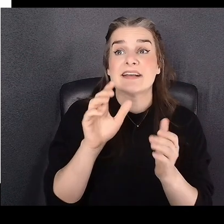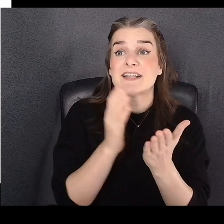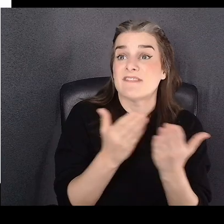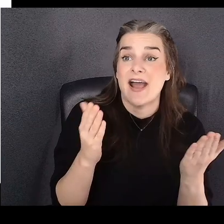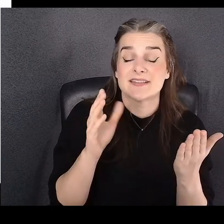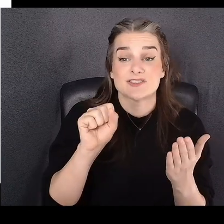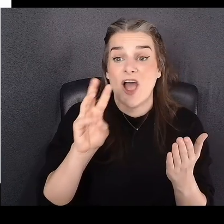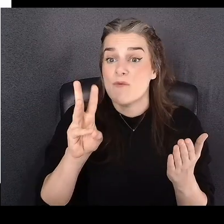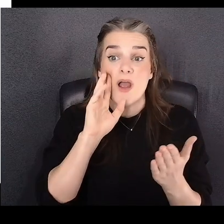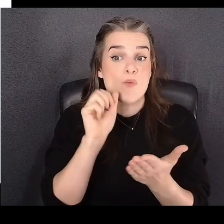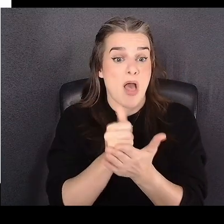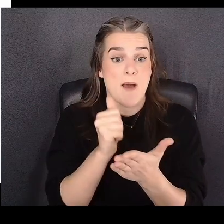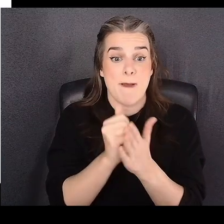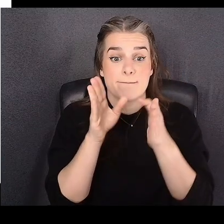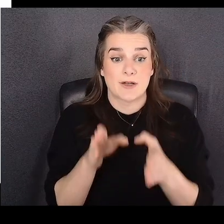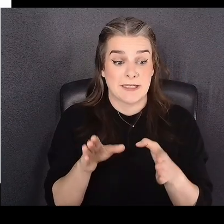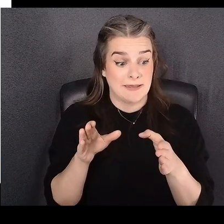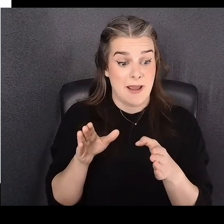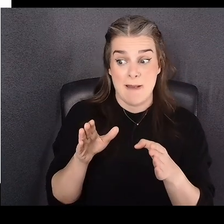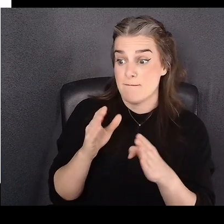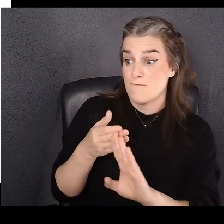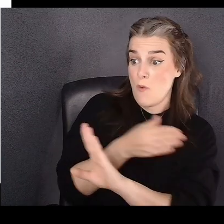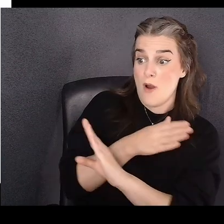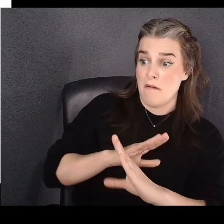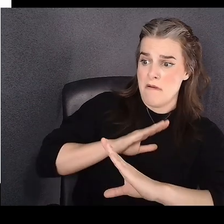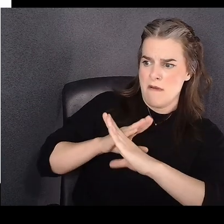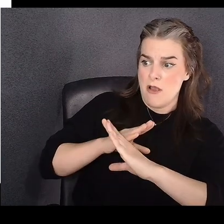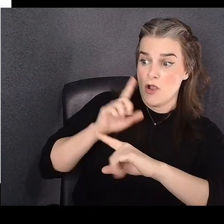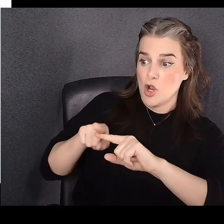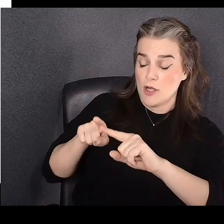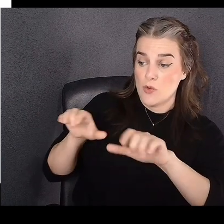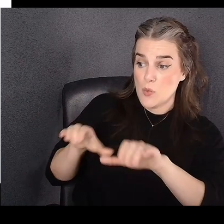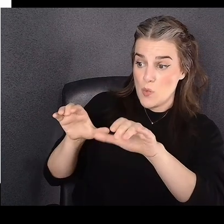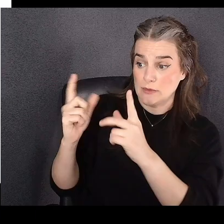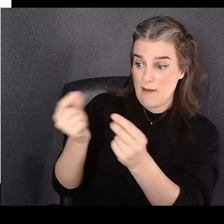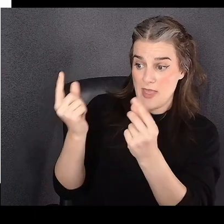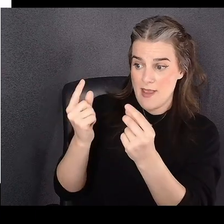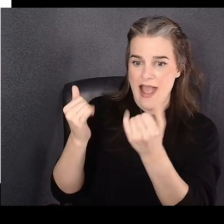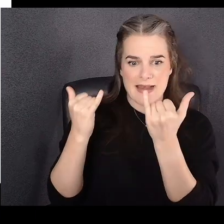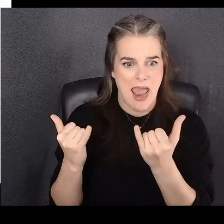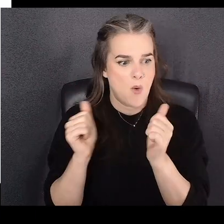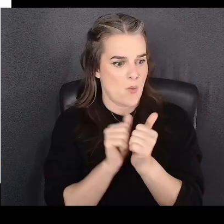So that's really overarching for a lot of things. And what is recreational therapy, if you don't know?